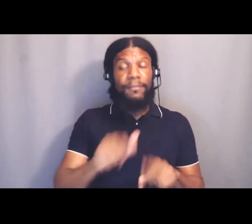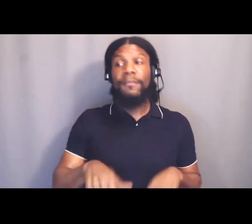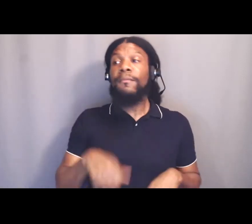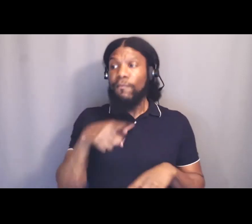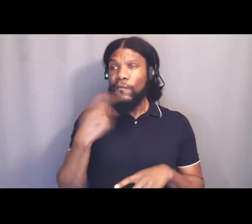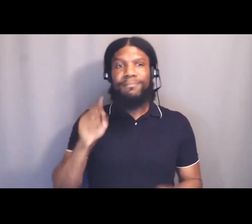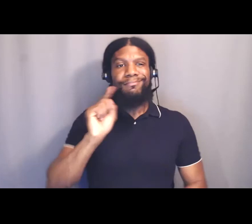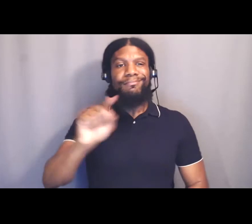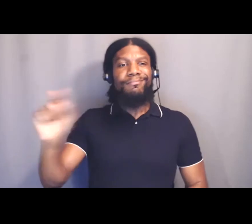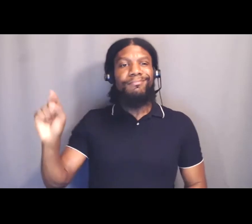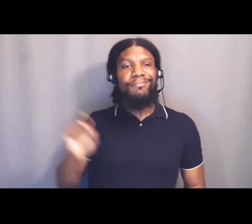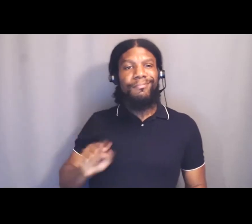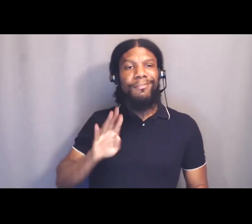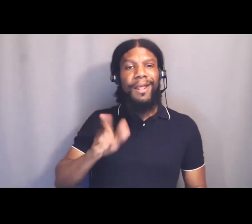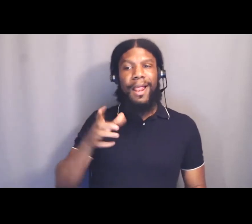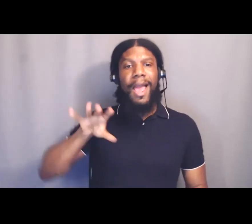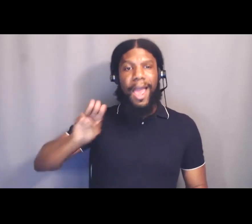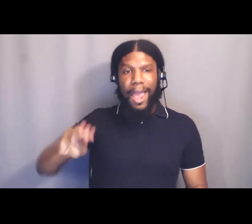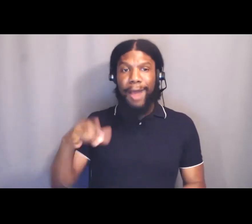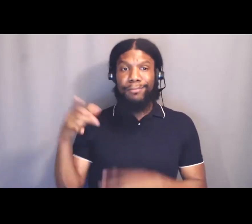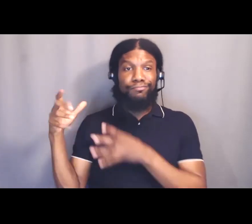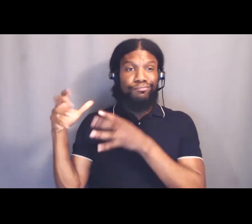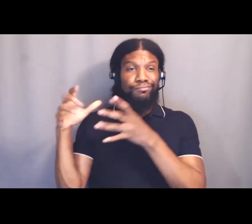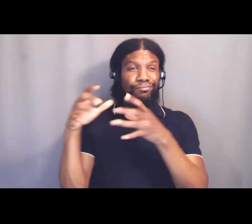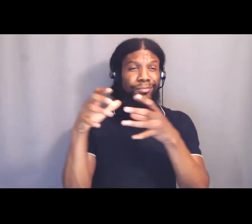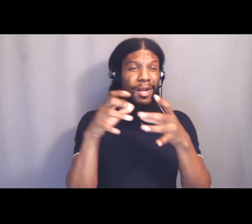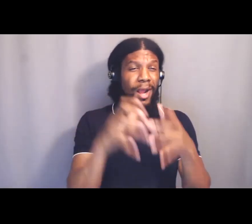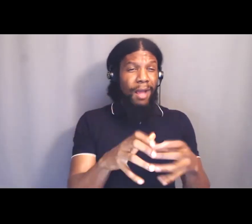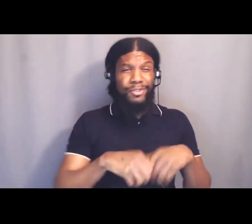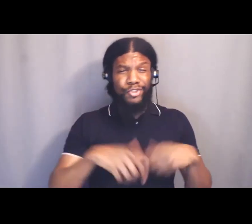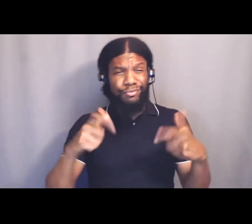And we gathered at this big park and spoke on the stage